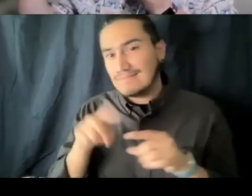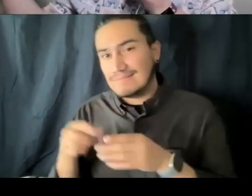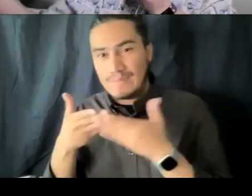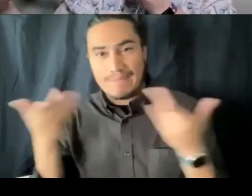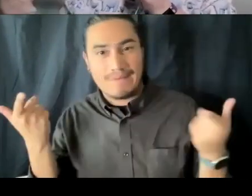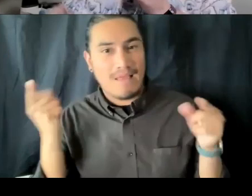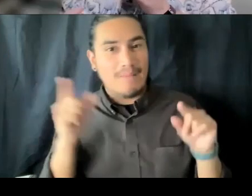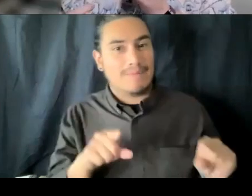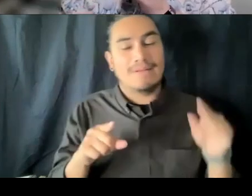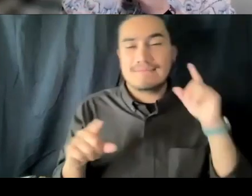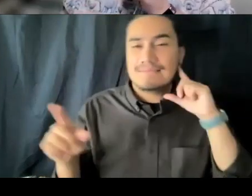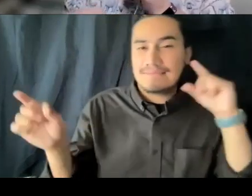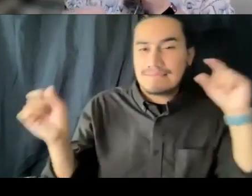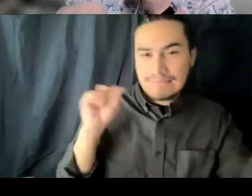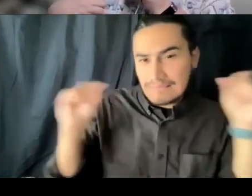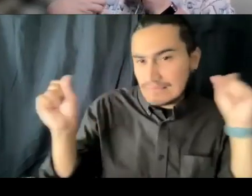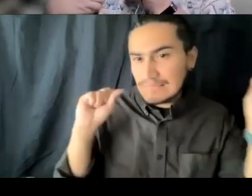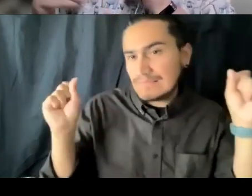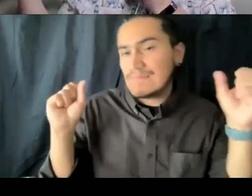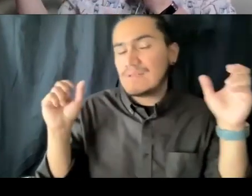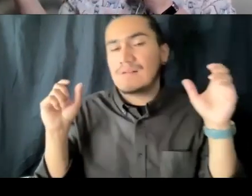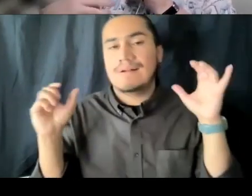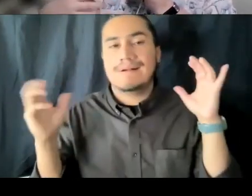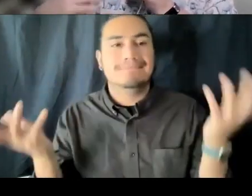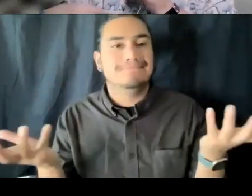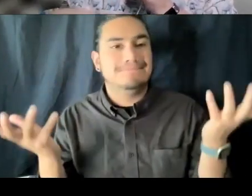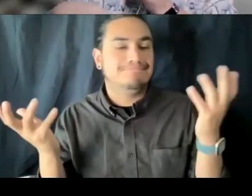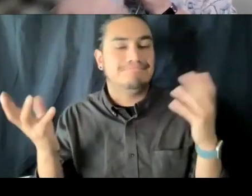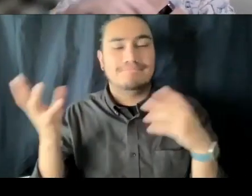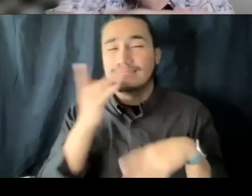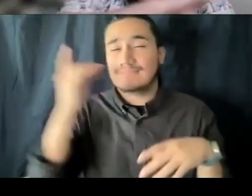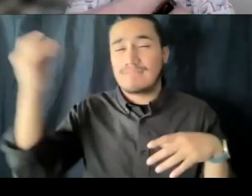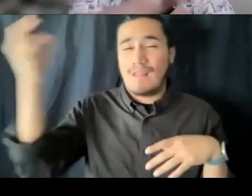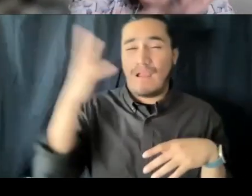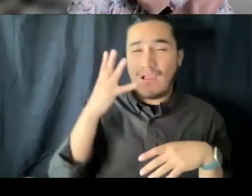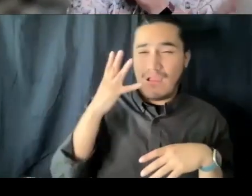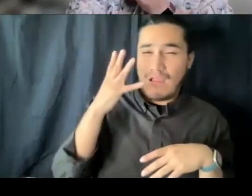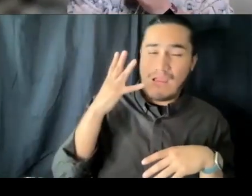there's loud noises, bright lights, you know, the TV is on,